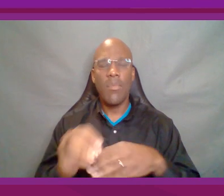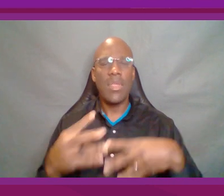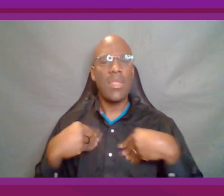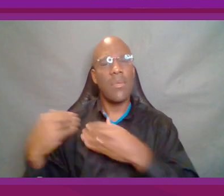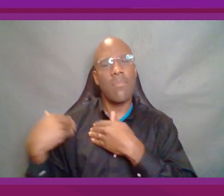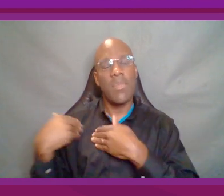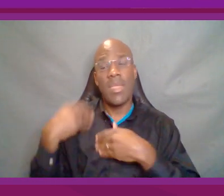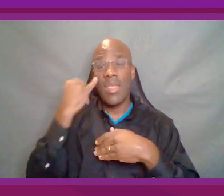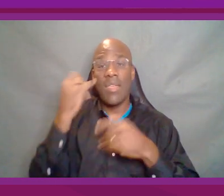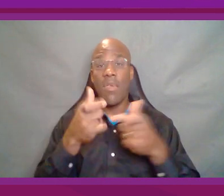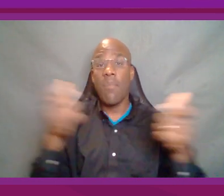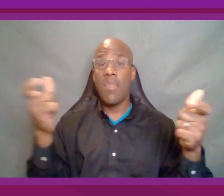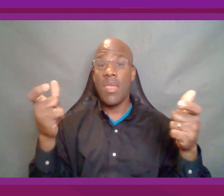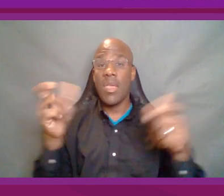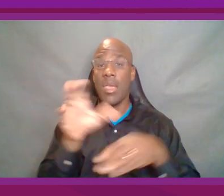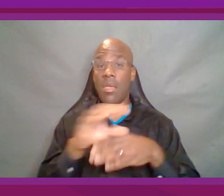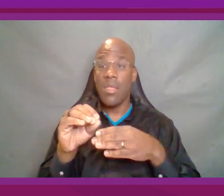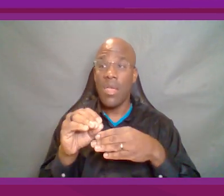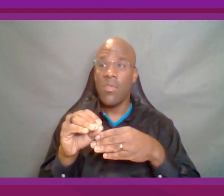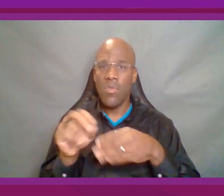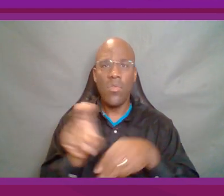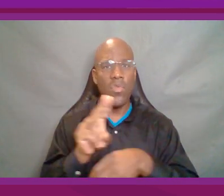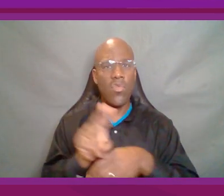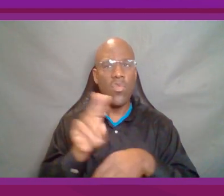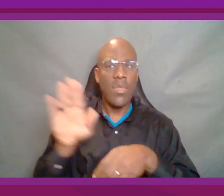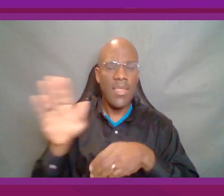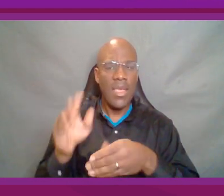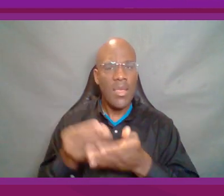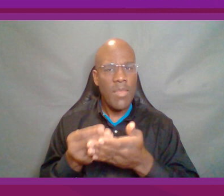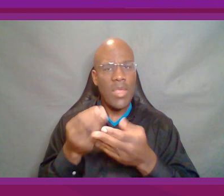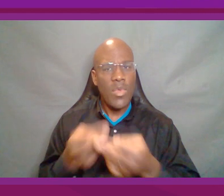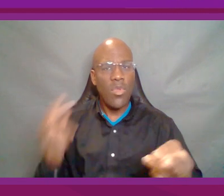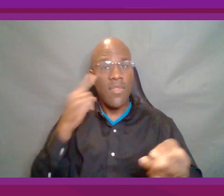bigger organizations use their skills for good holding vendors accountable